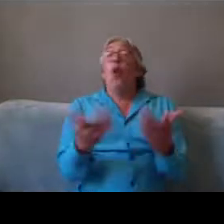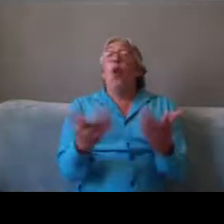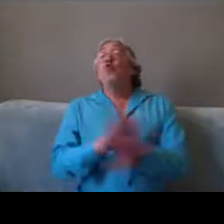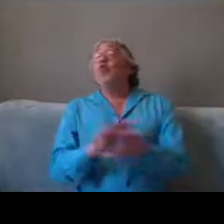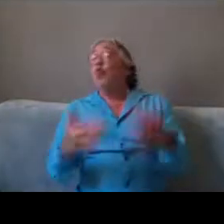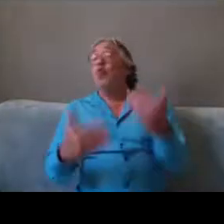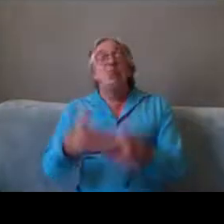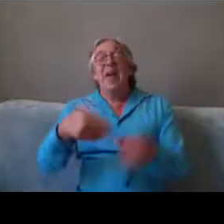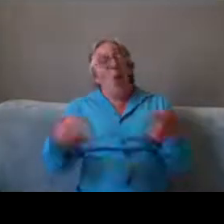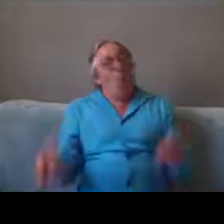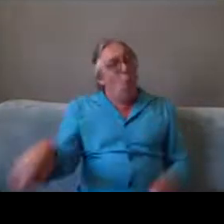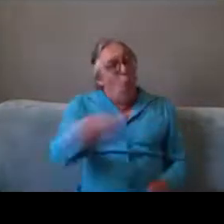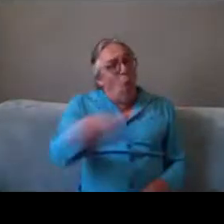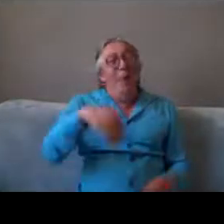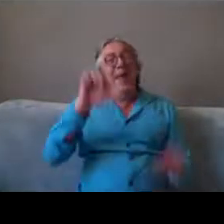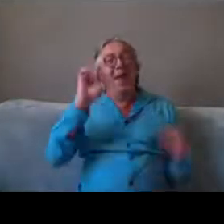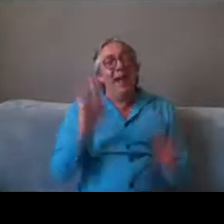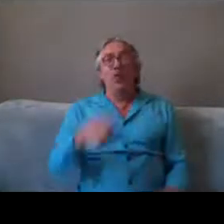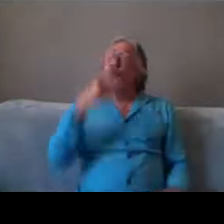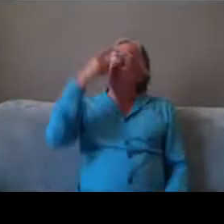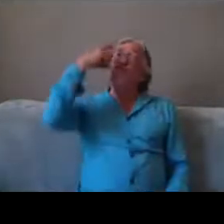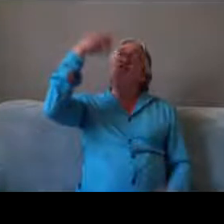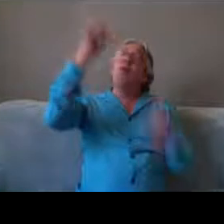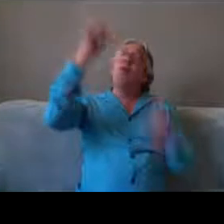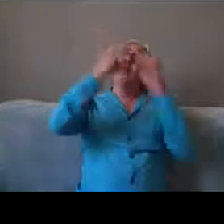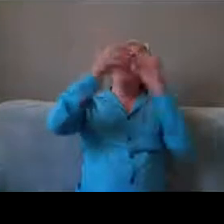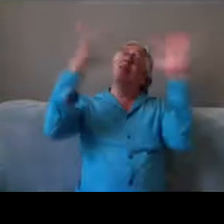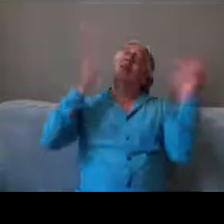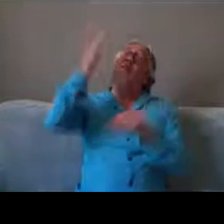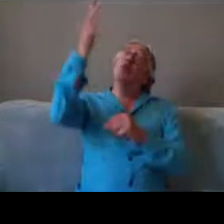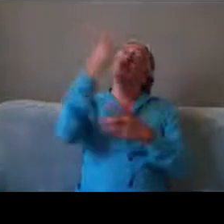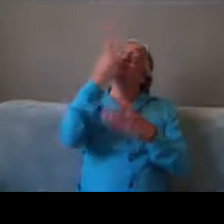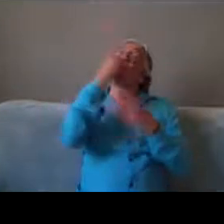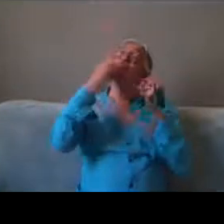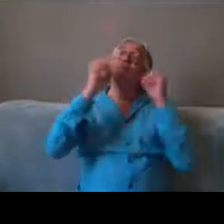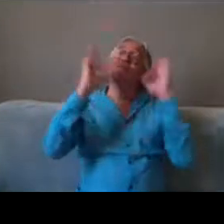always with a view of triggering some positive transformation.